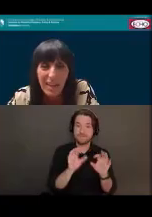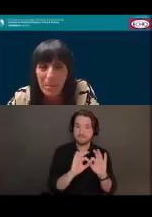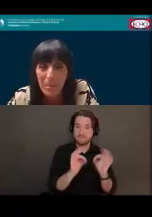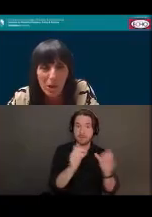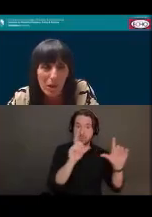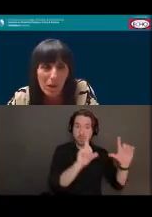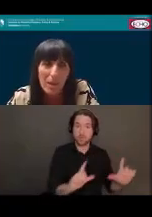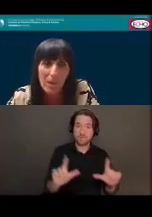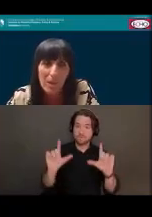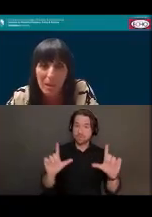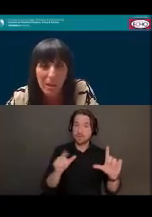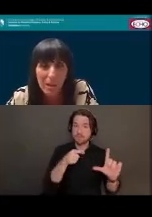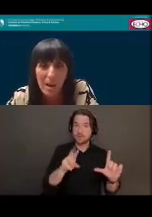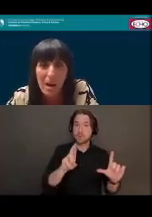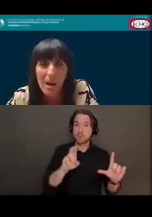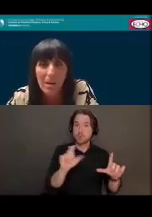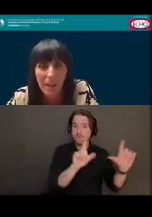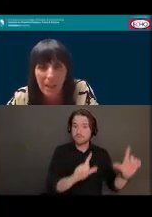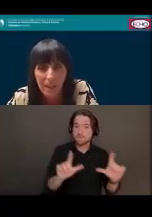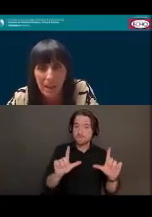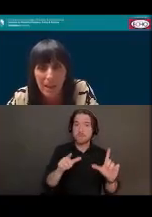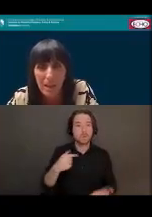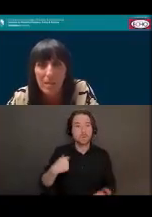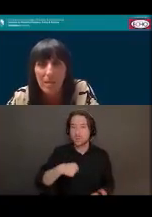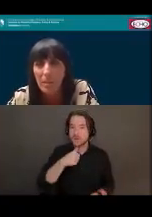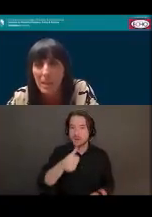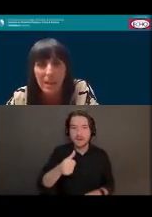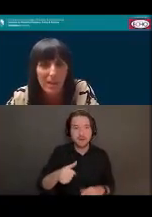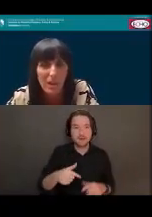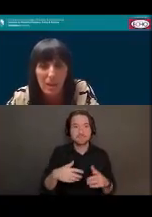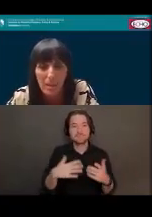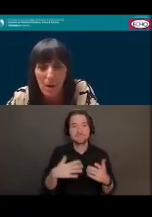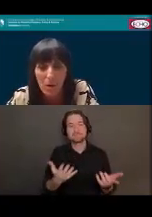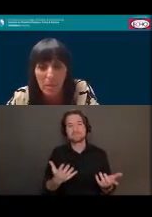immature, that we're working on regulation from a sensory motor